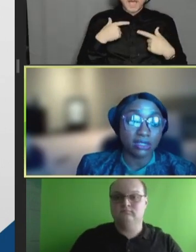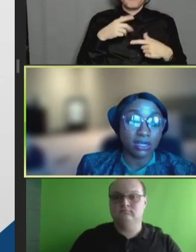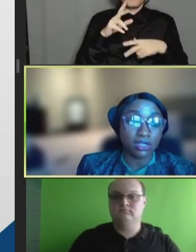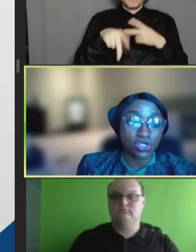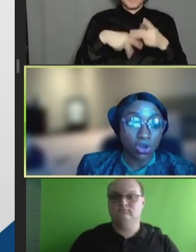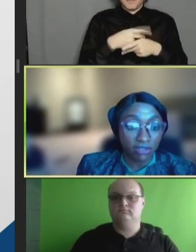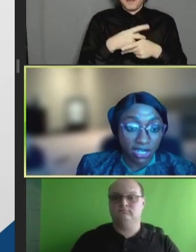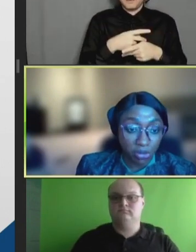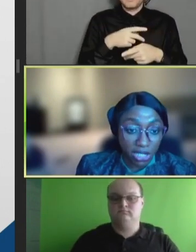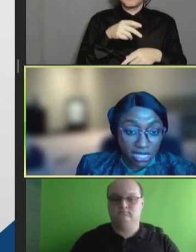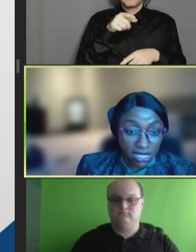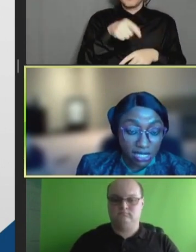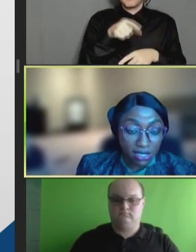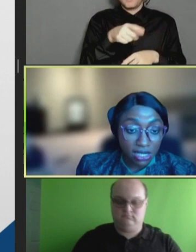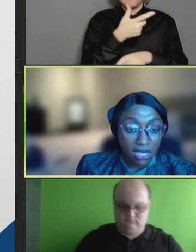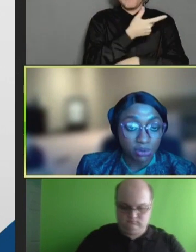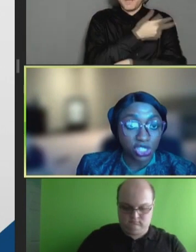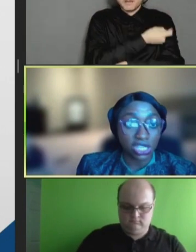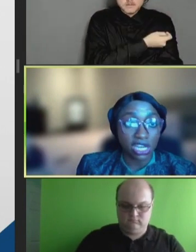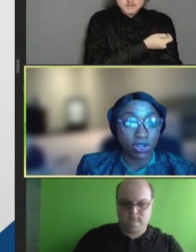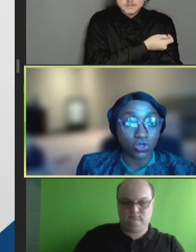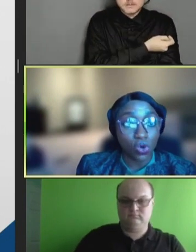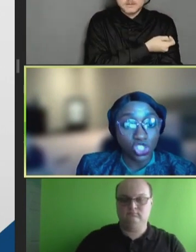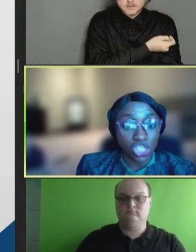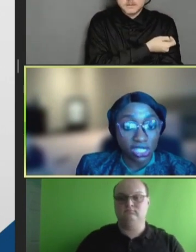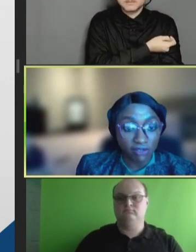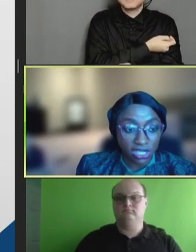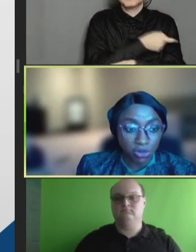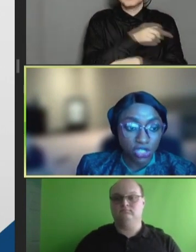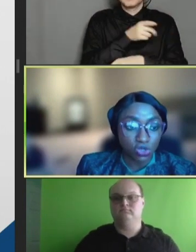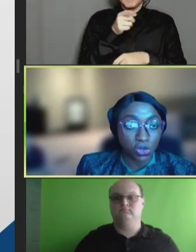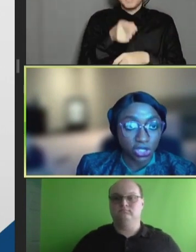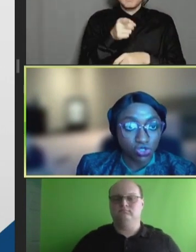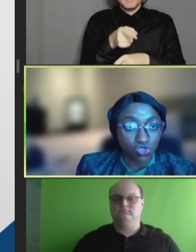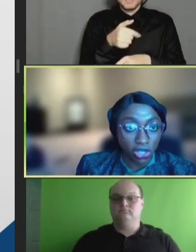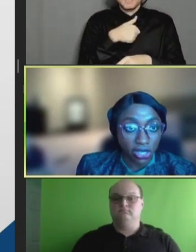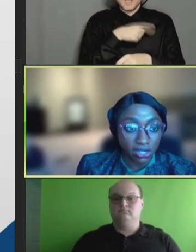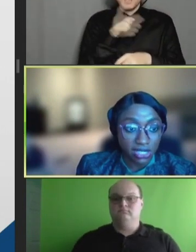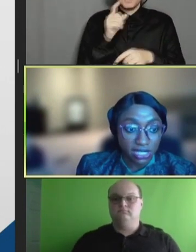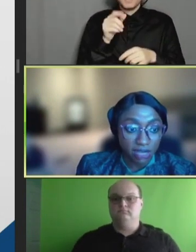stock availability especially around cold chain investments to build a stronger health system,